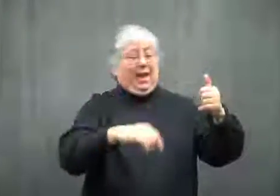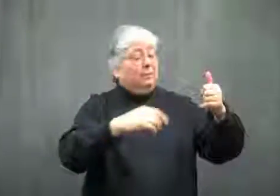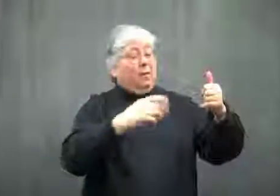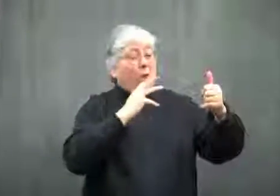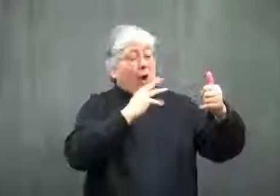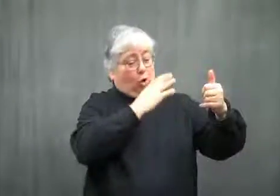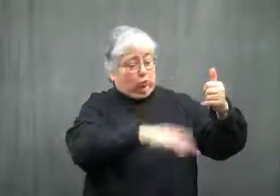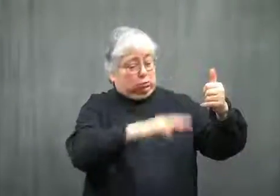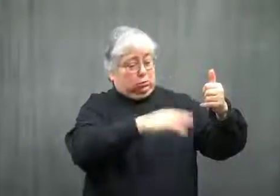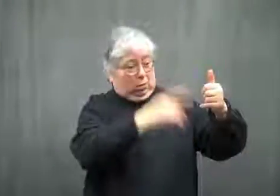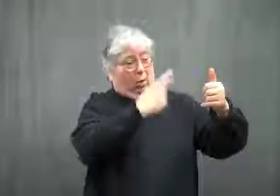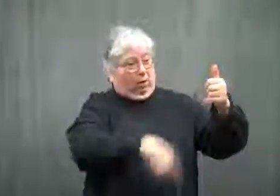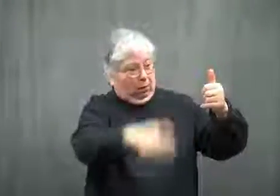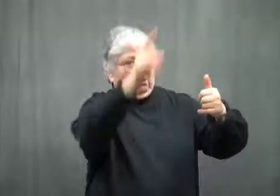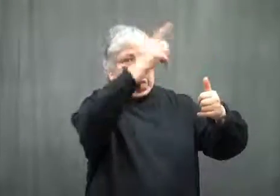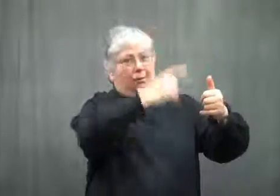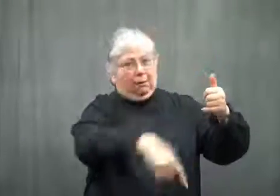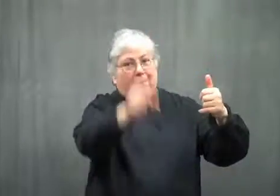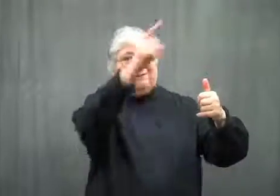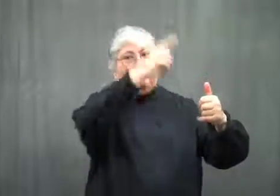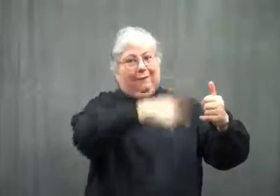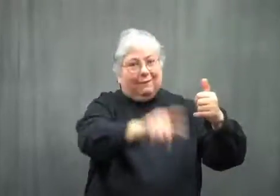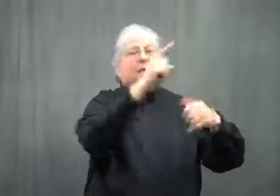The running water makes the wheel turn.